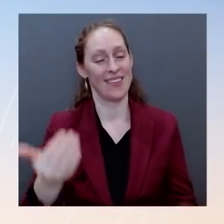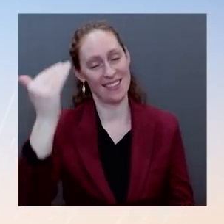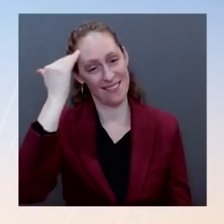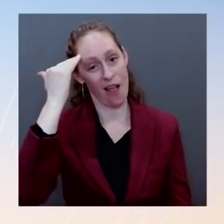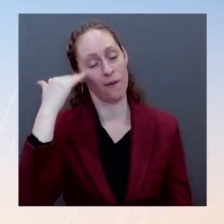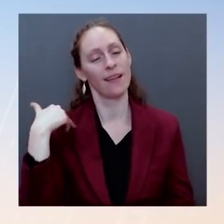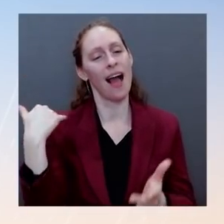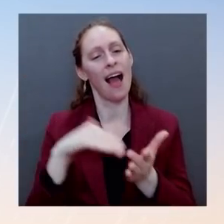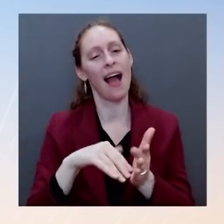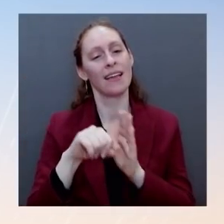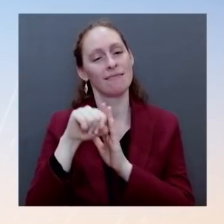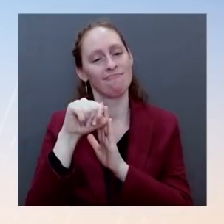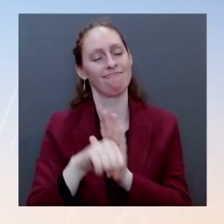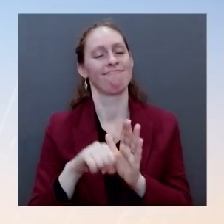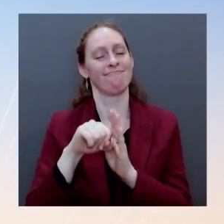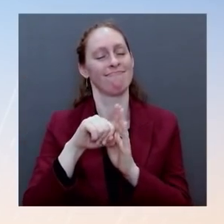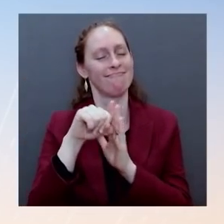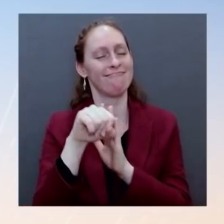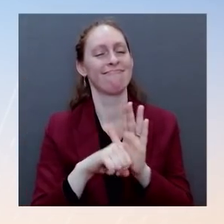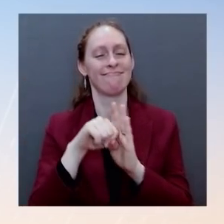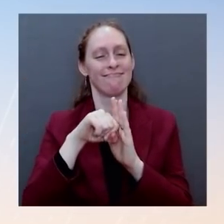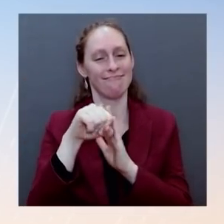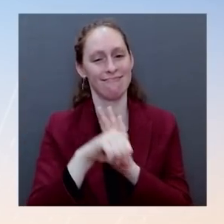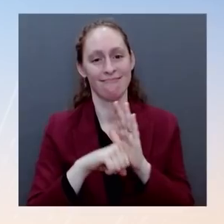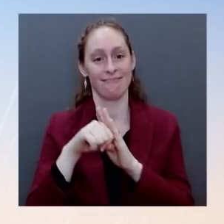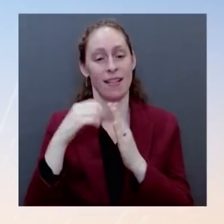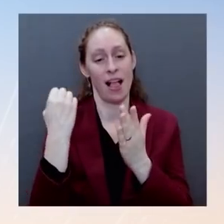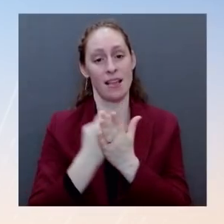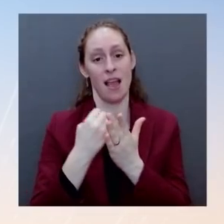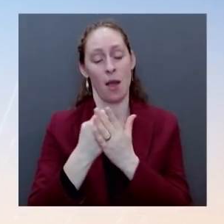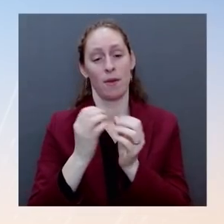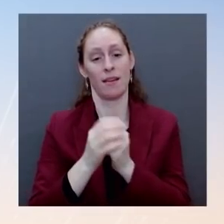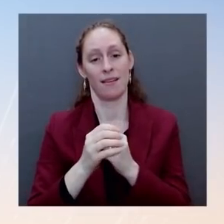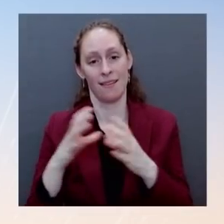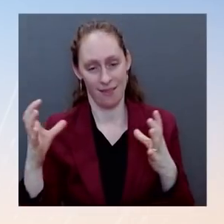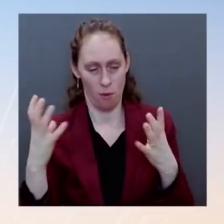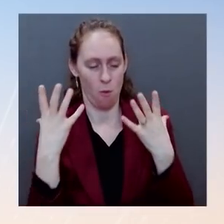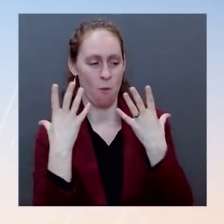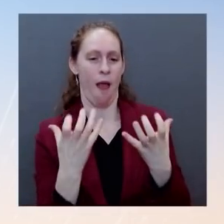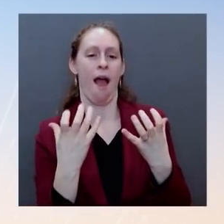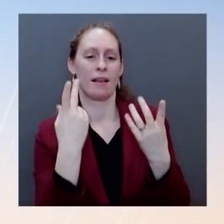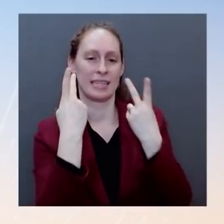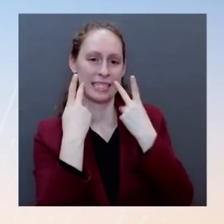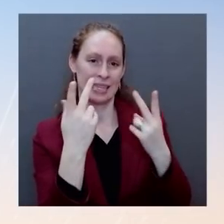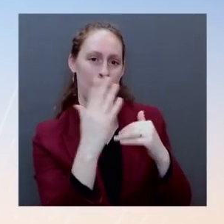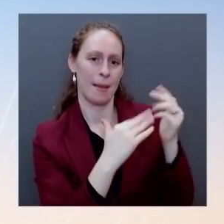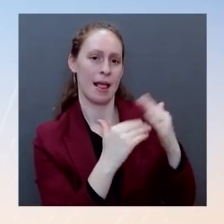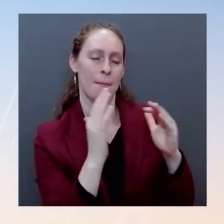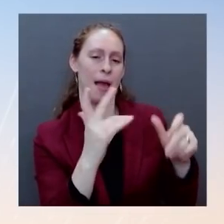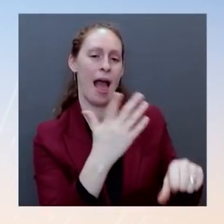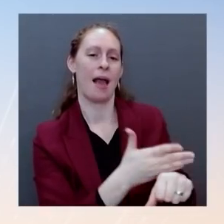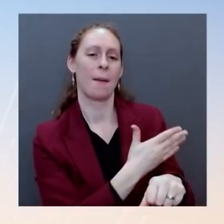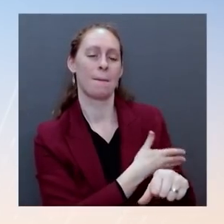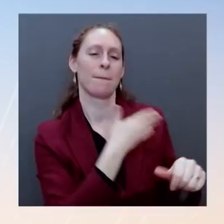because of the impact it would have on lowering costs and addressing inflation. And, ultimately, how the American people experience inflation --